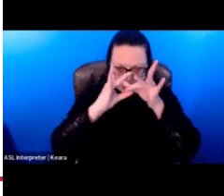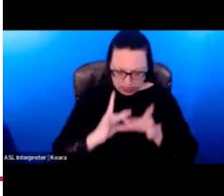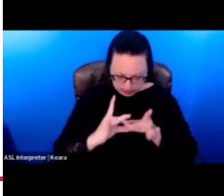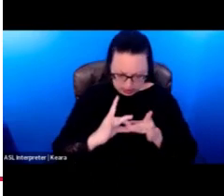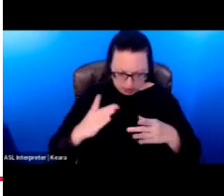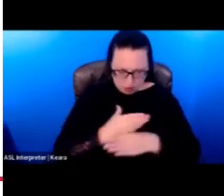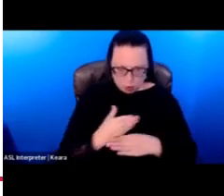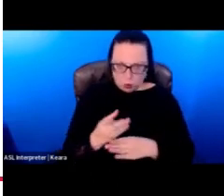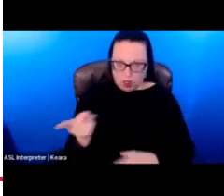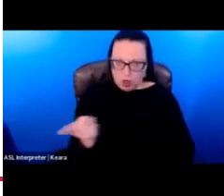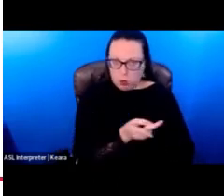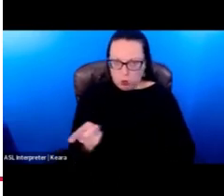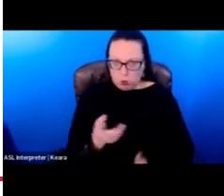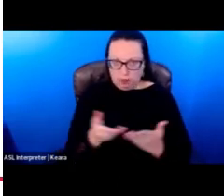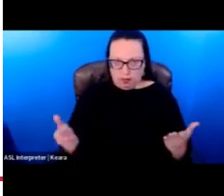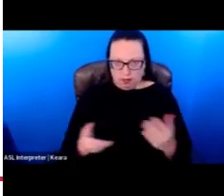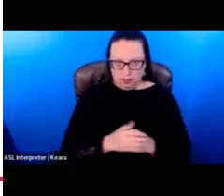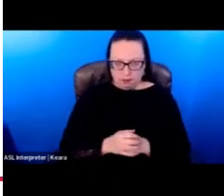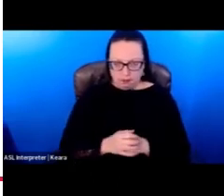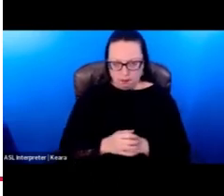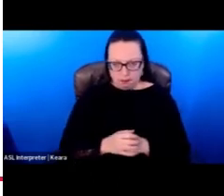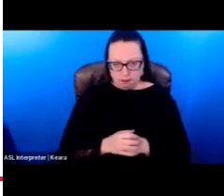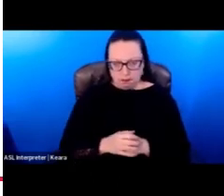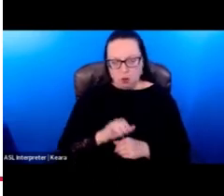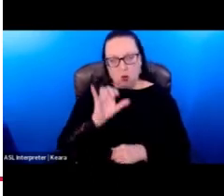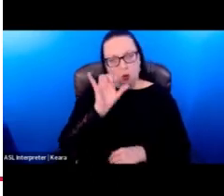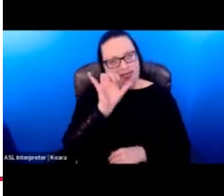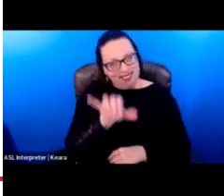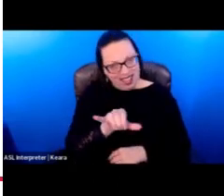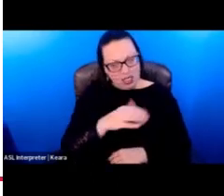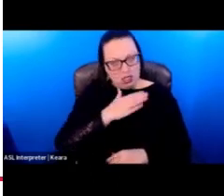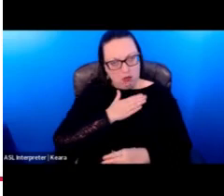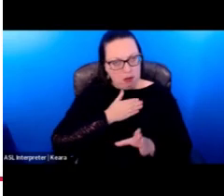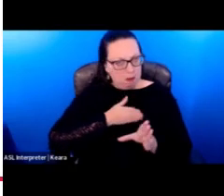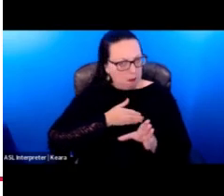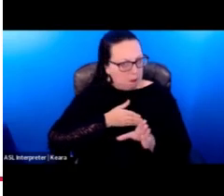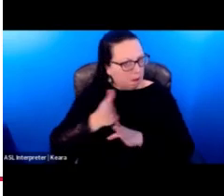between the two. So that is kind of been one of my main goals. And one of the things that I've